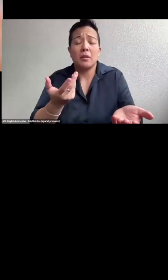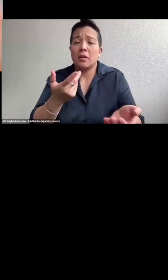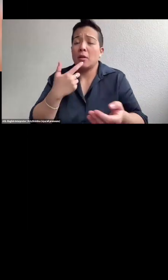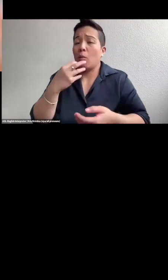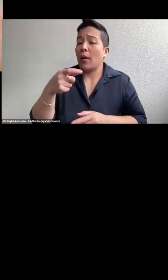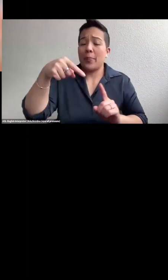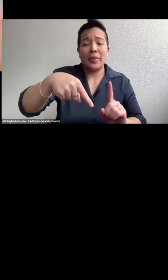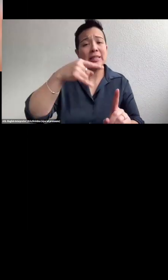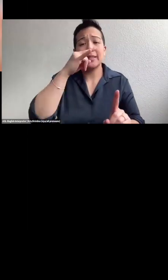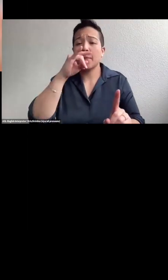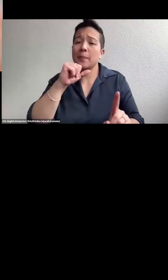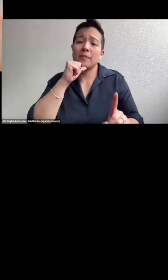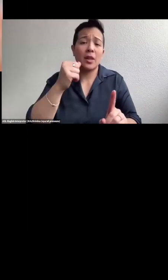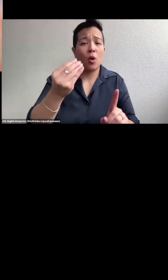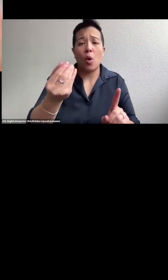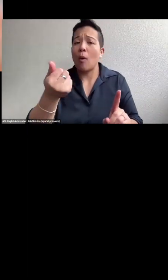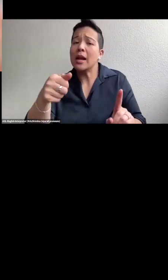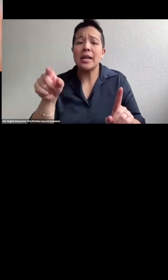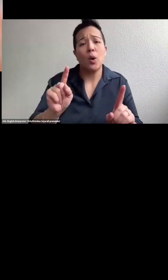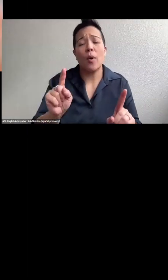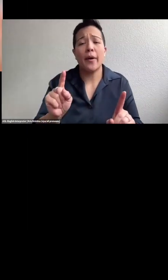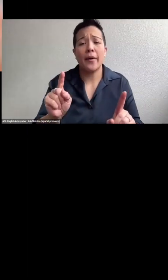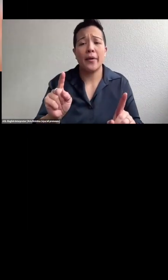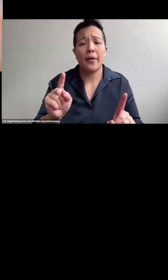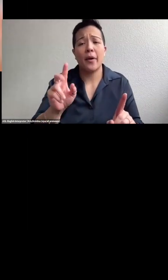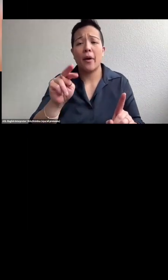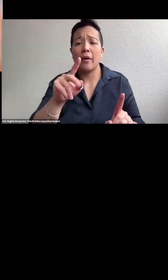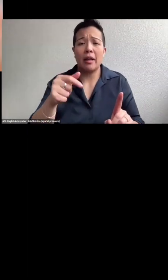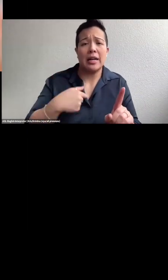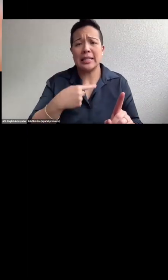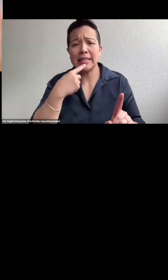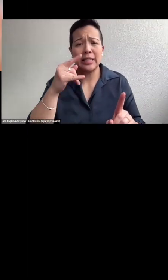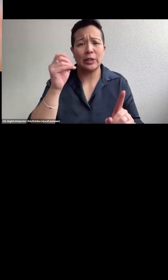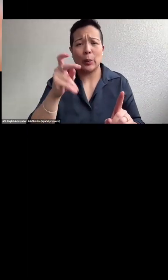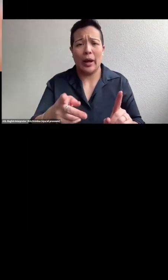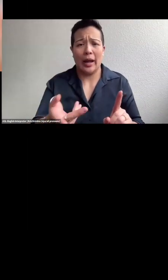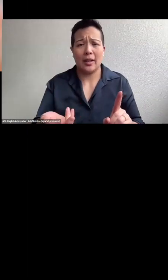is not going anywhere, unless I say it's okay for them,